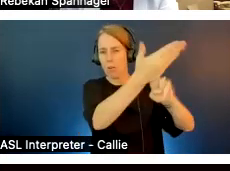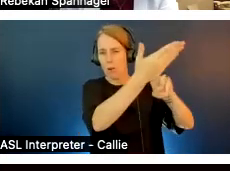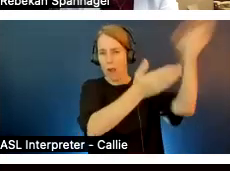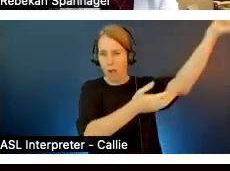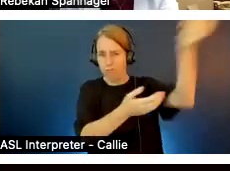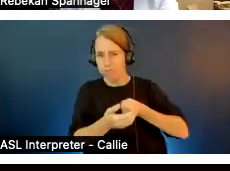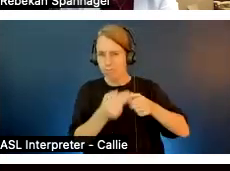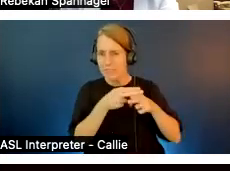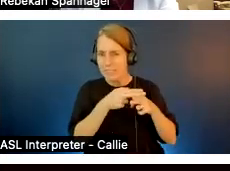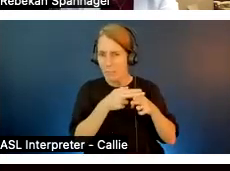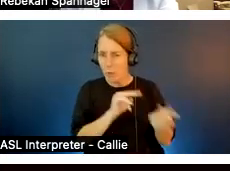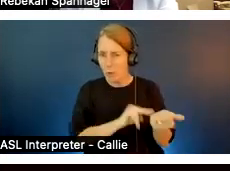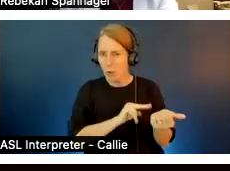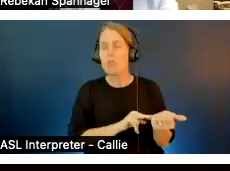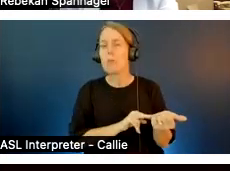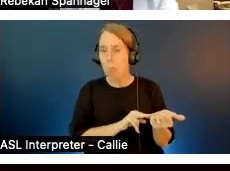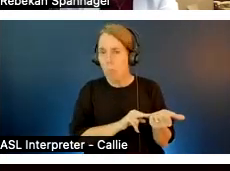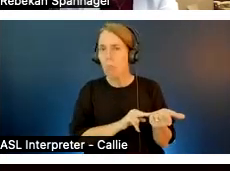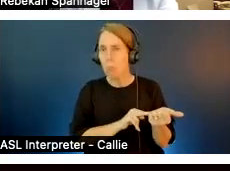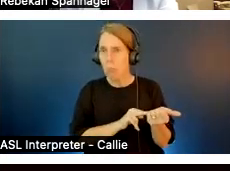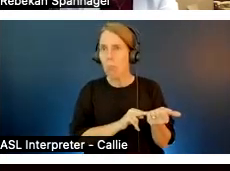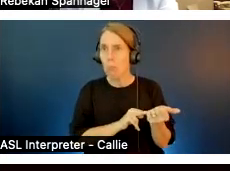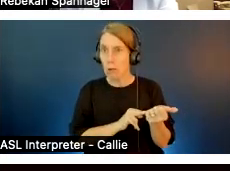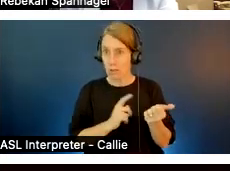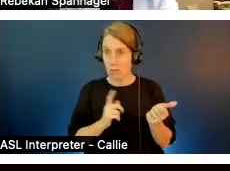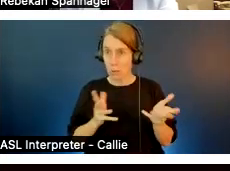and have a question so we encourage the families to file the complaint